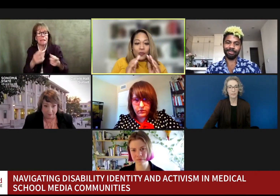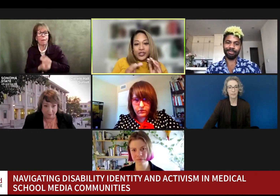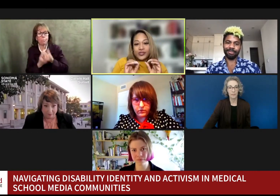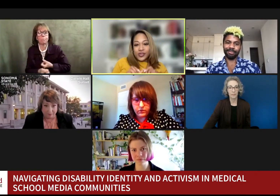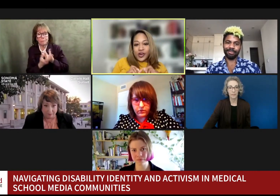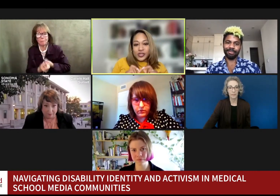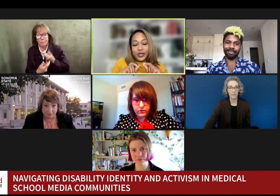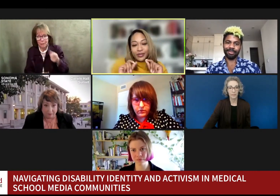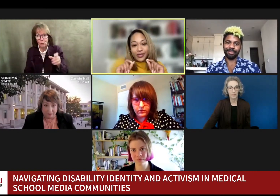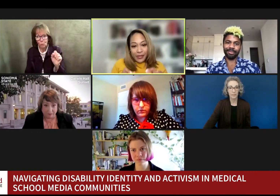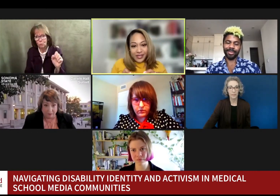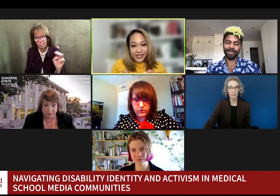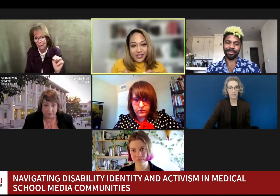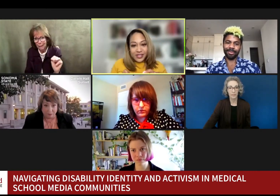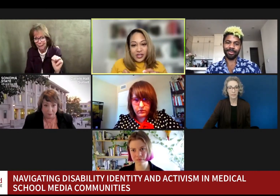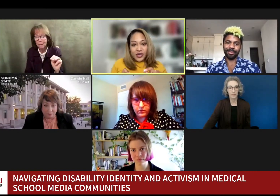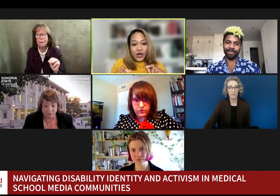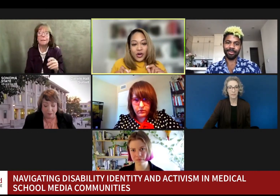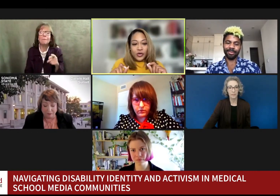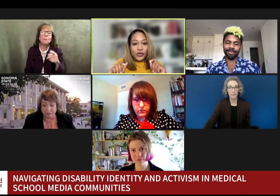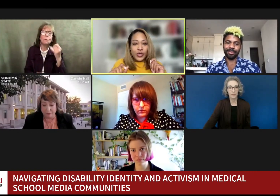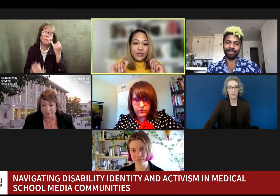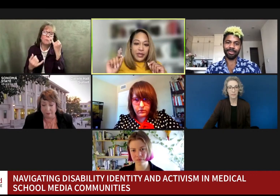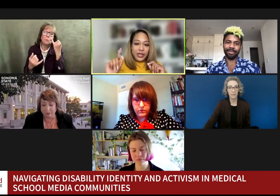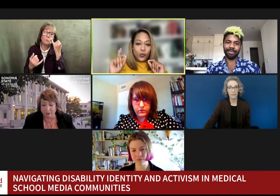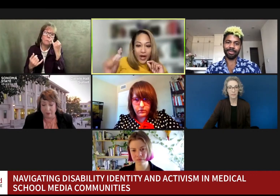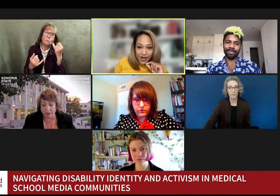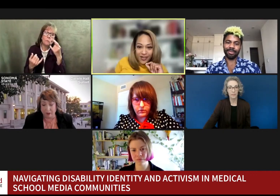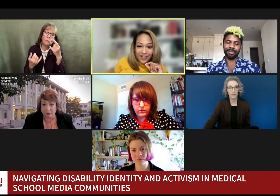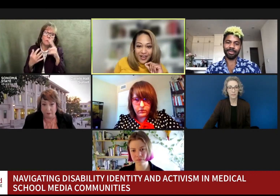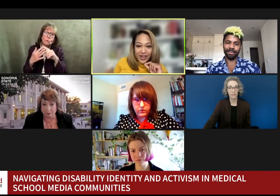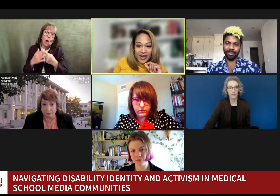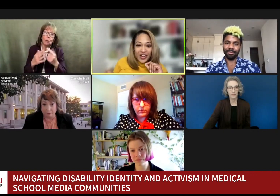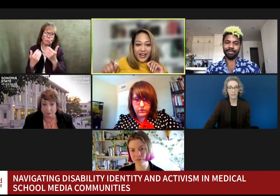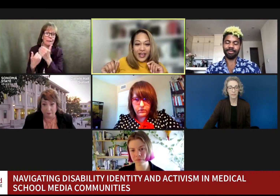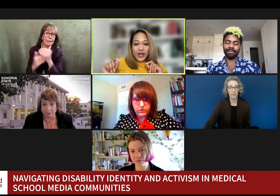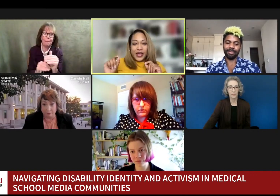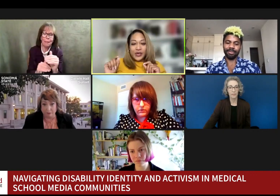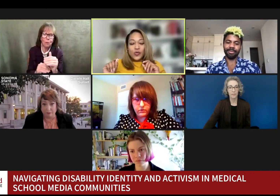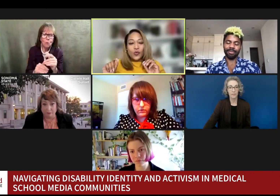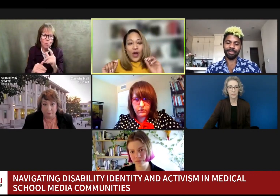And when you start to put limits on who can be where and